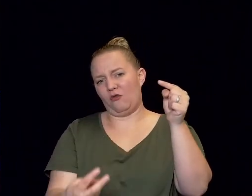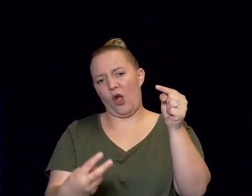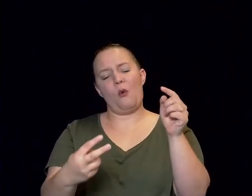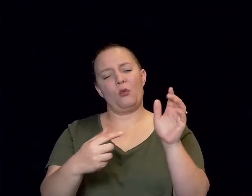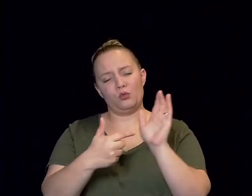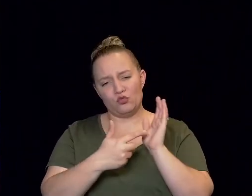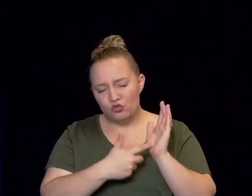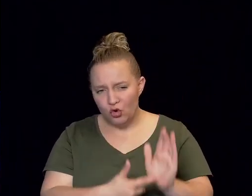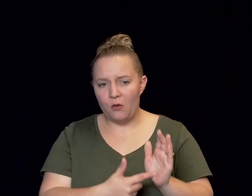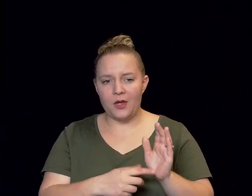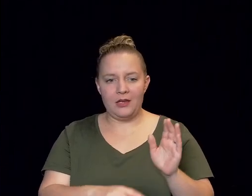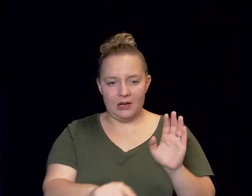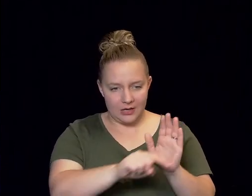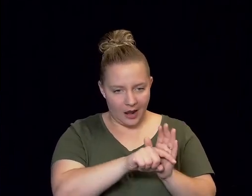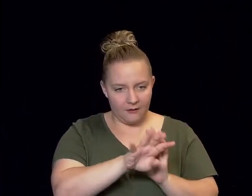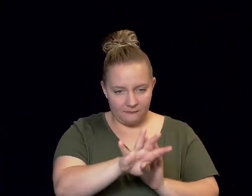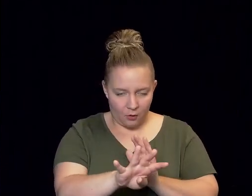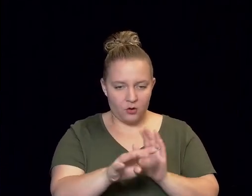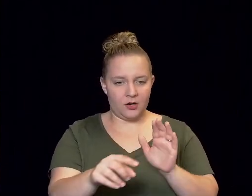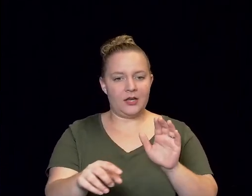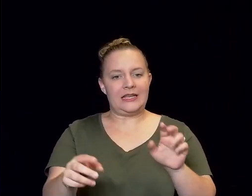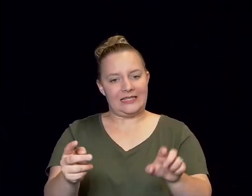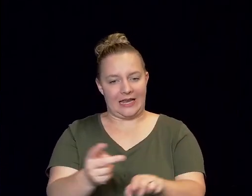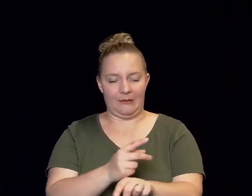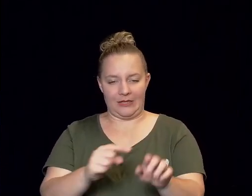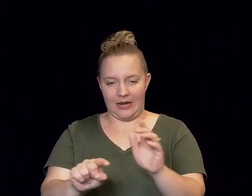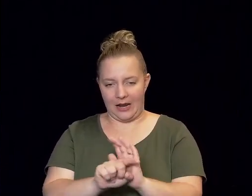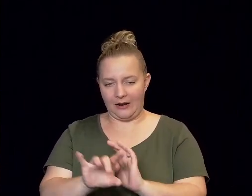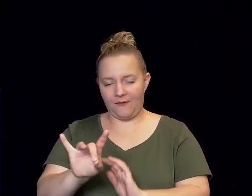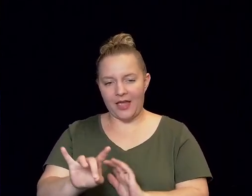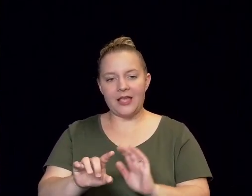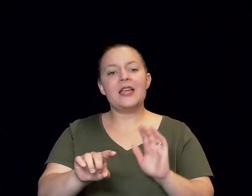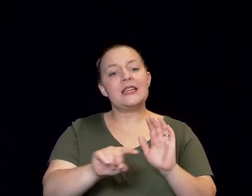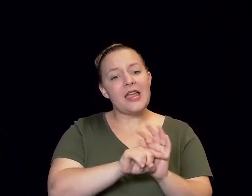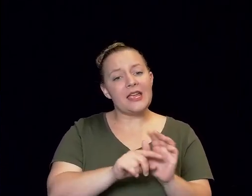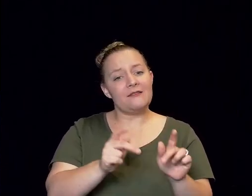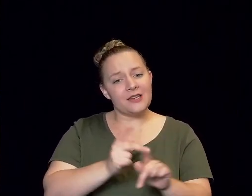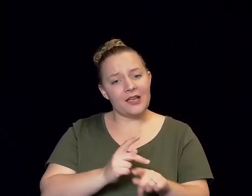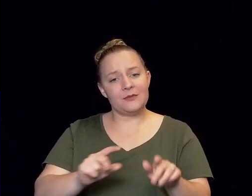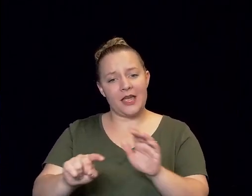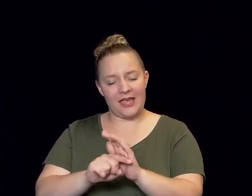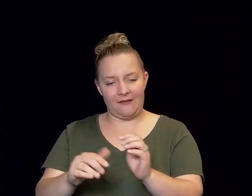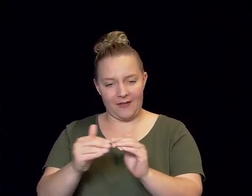times -8. When I take negative times a negative it's a positive. 4 times 8 is 32.